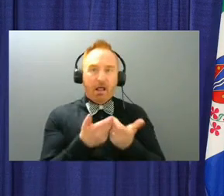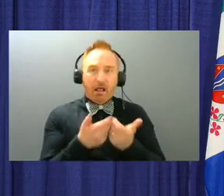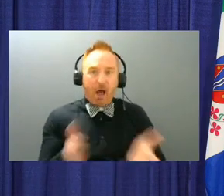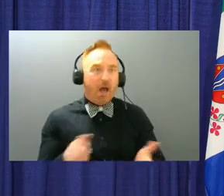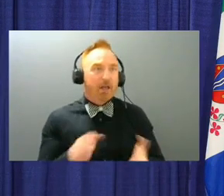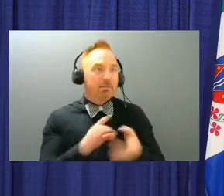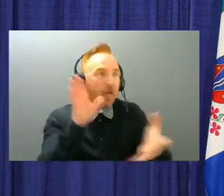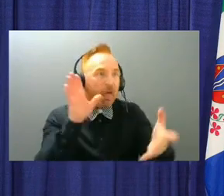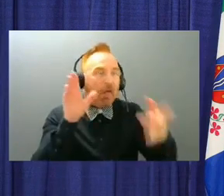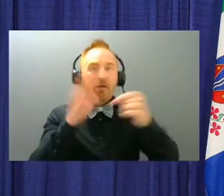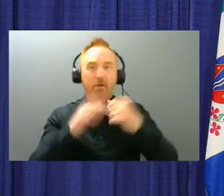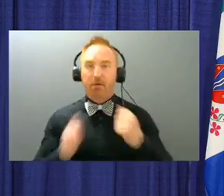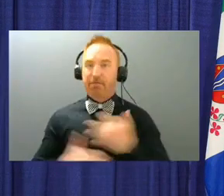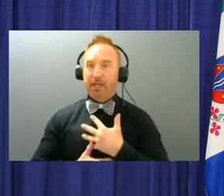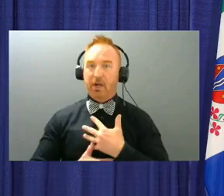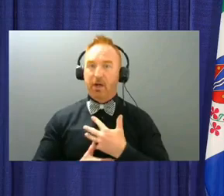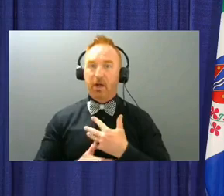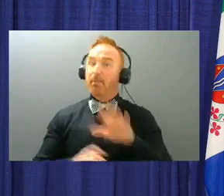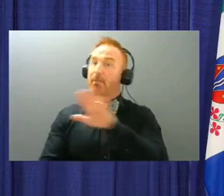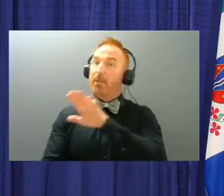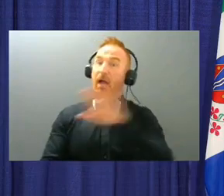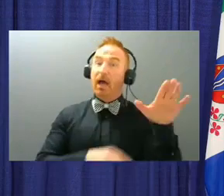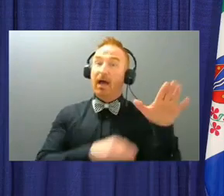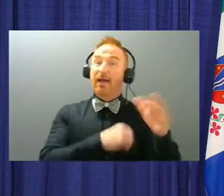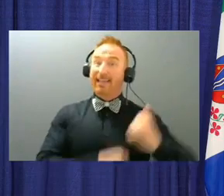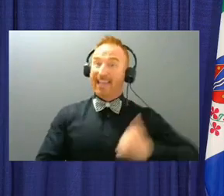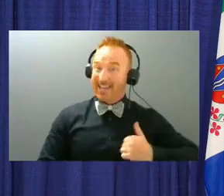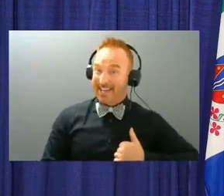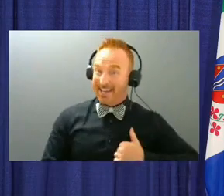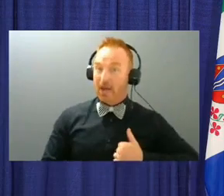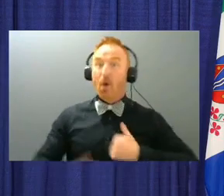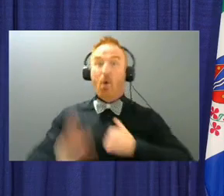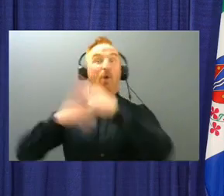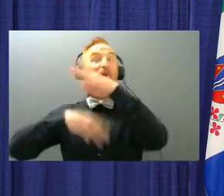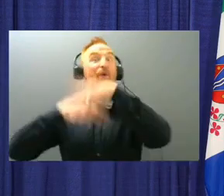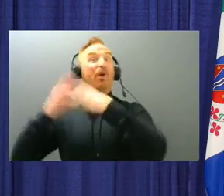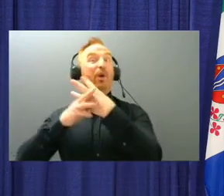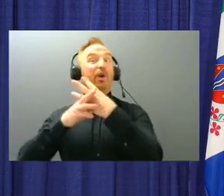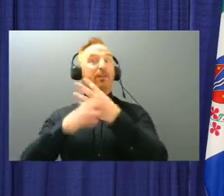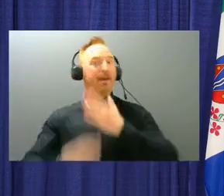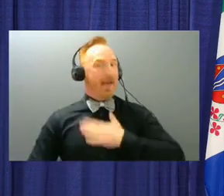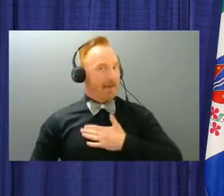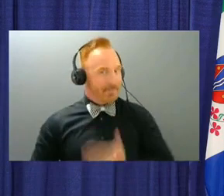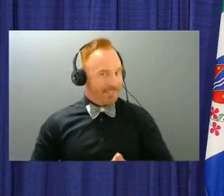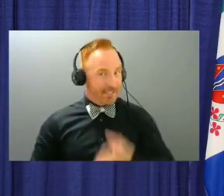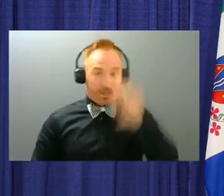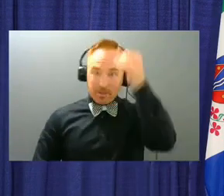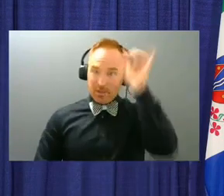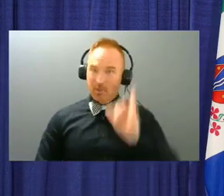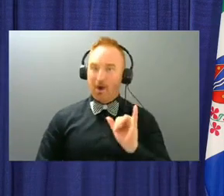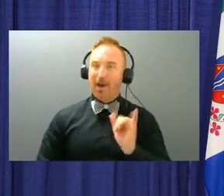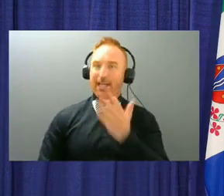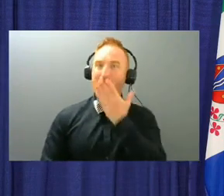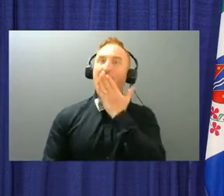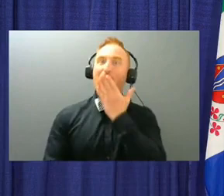around the country and the world, we have to admit -- admit Yukon is in a very good place today, whether we talk about